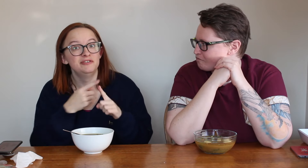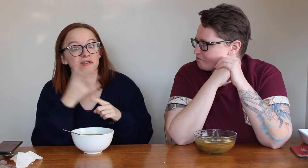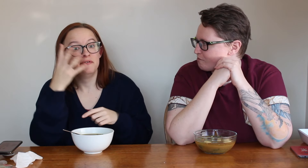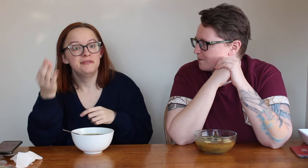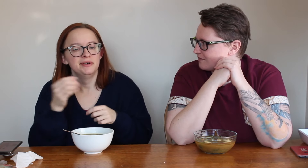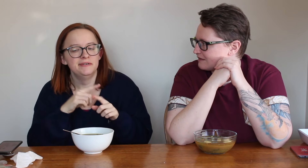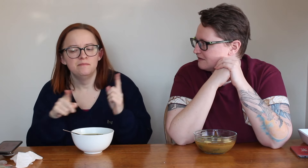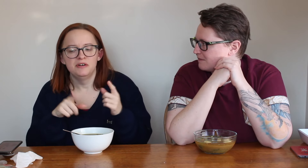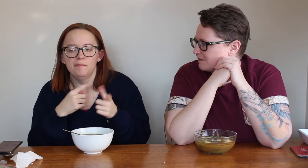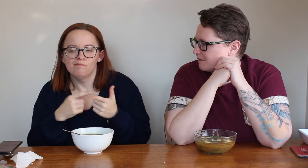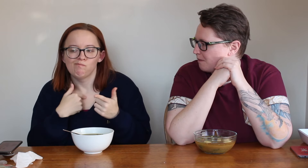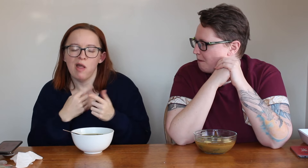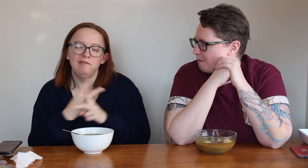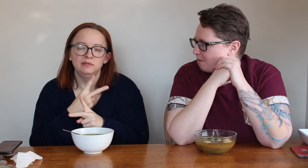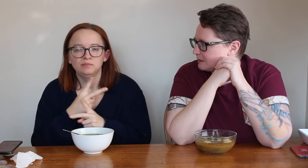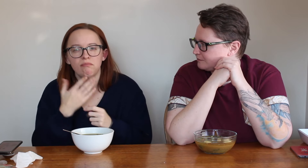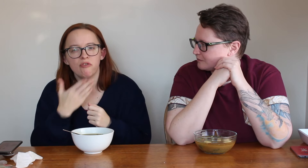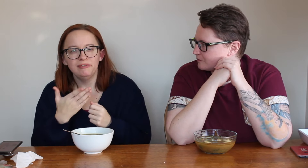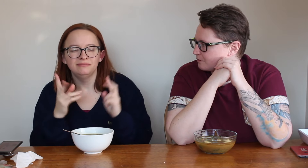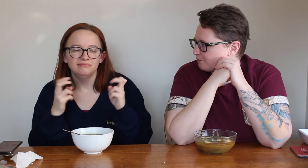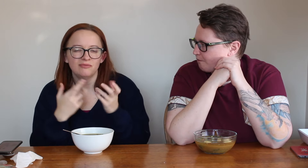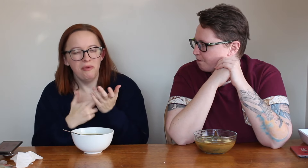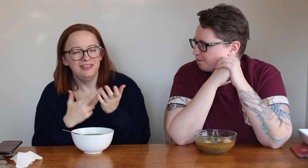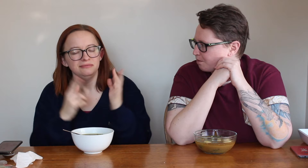Was going on at home while I had to work all day. So I think that's more what it was, it was a